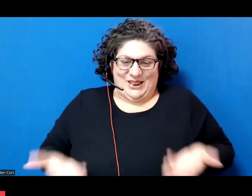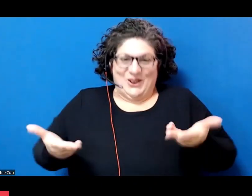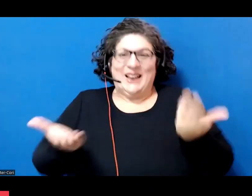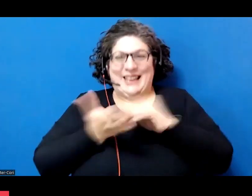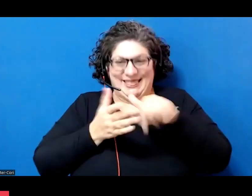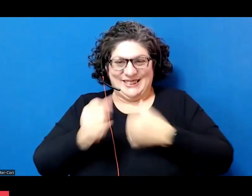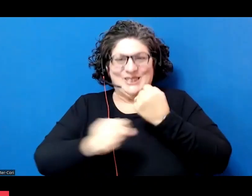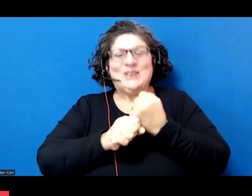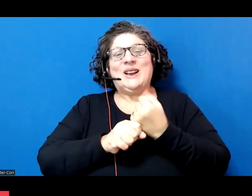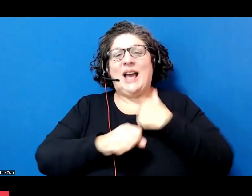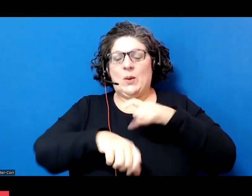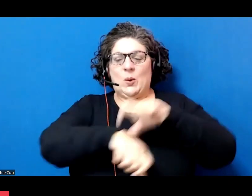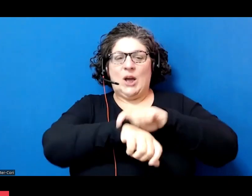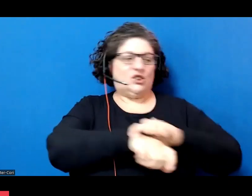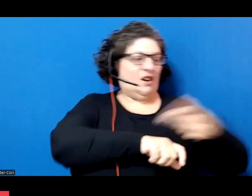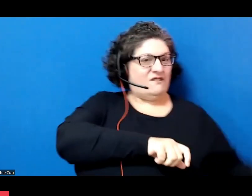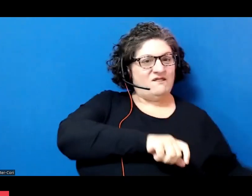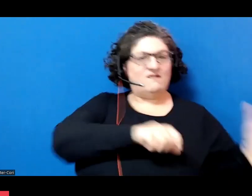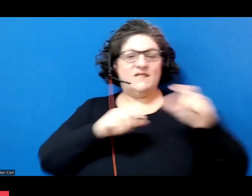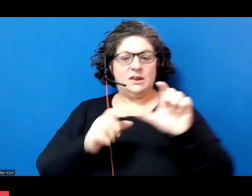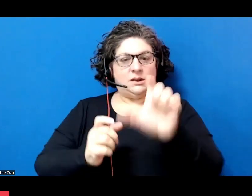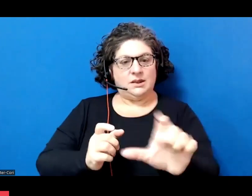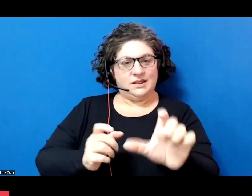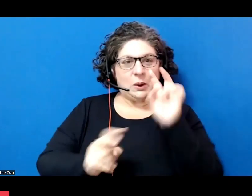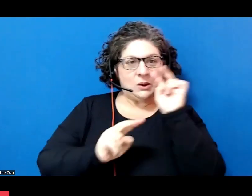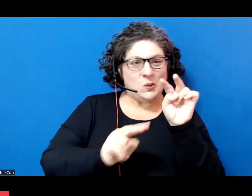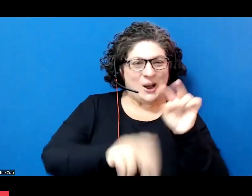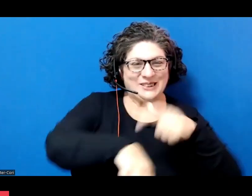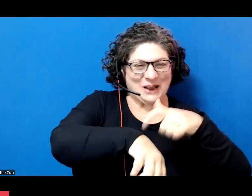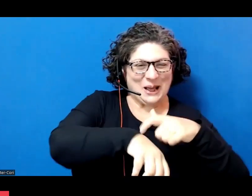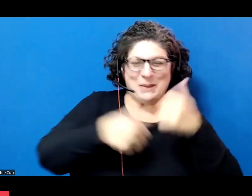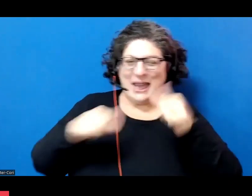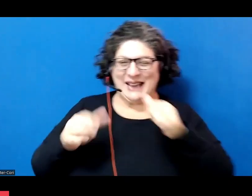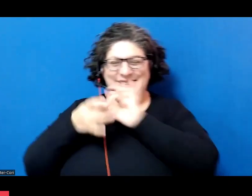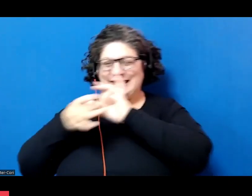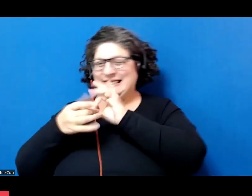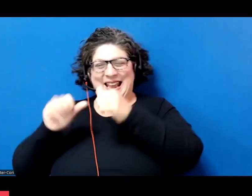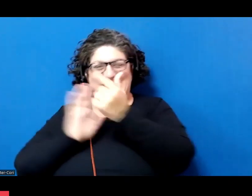I'm going to take my watch off any appellate litigator does, right?